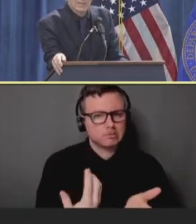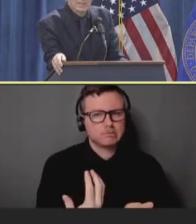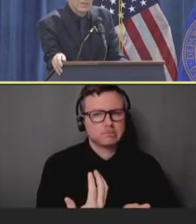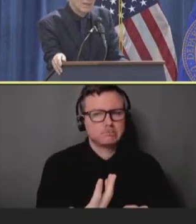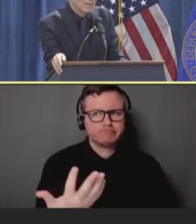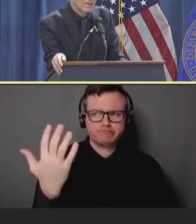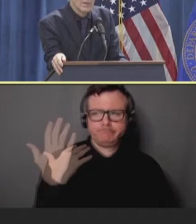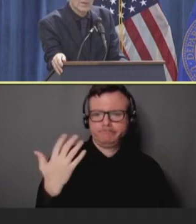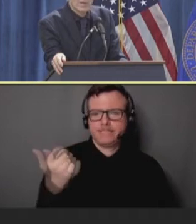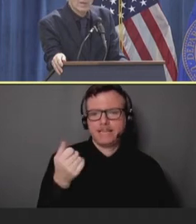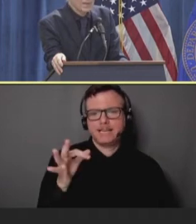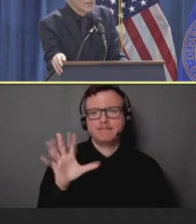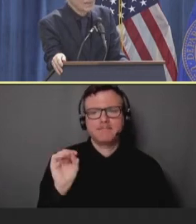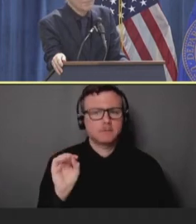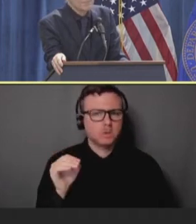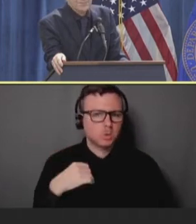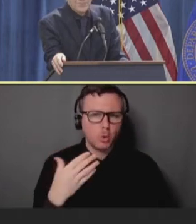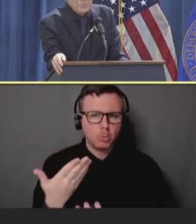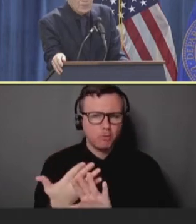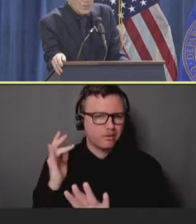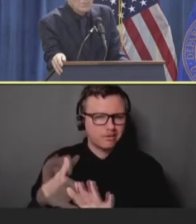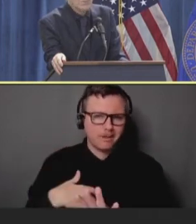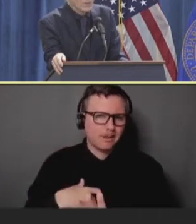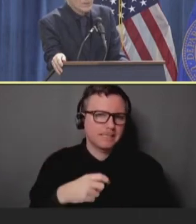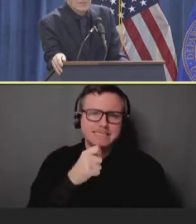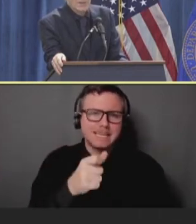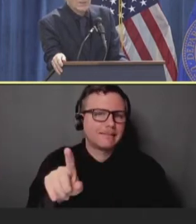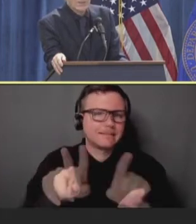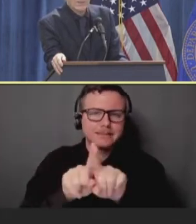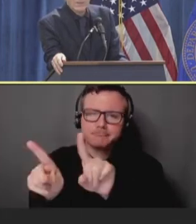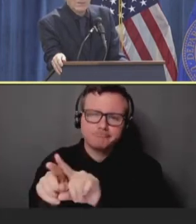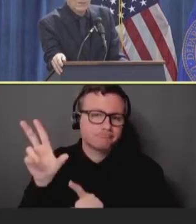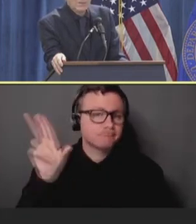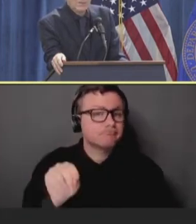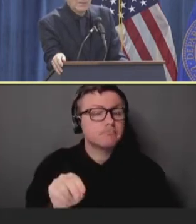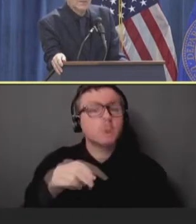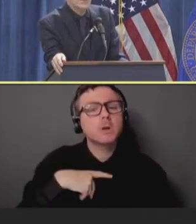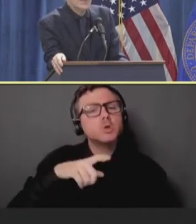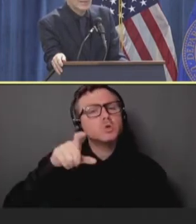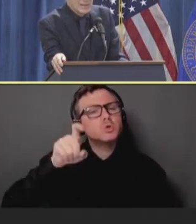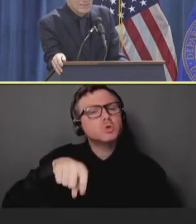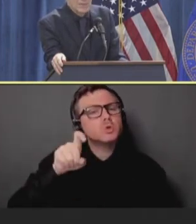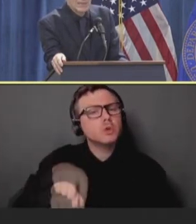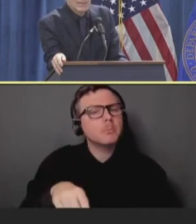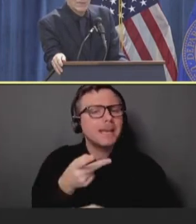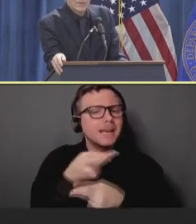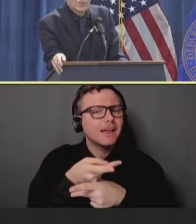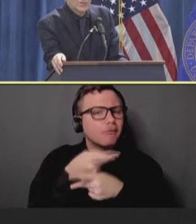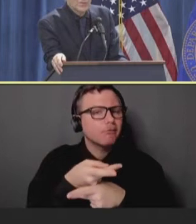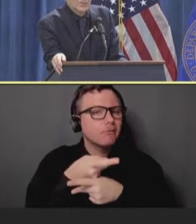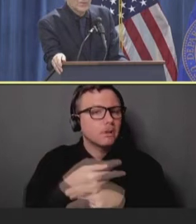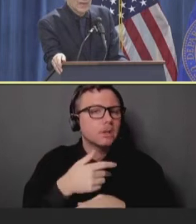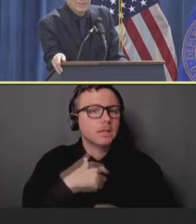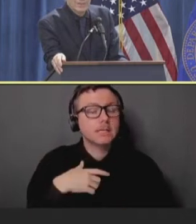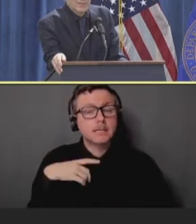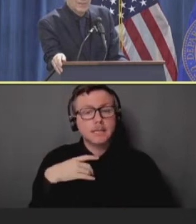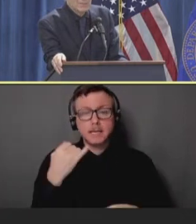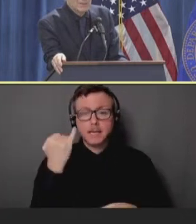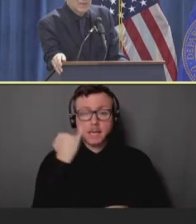and earlier. But we should be cautious of course. We need to immunize those children who have not been immunized.